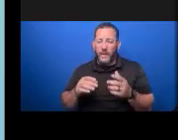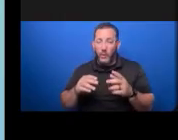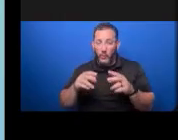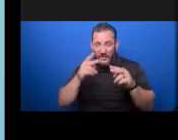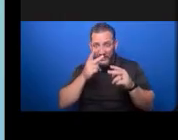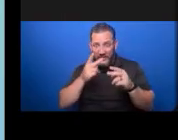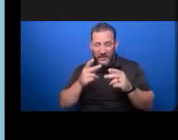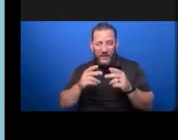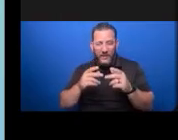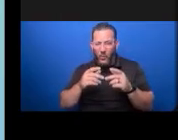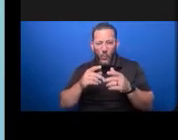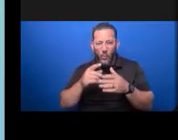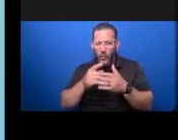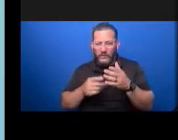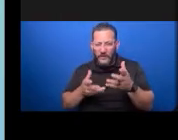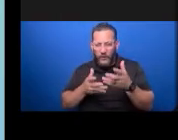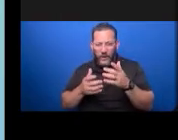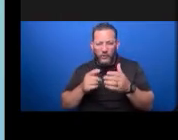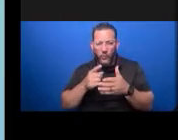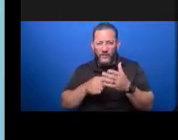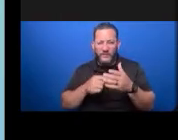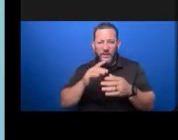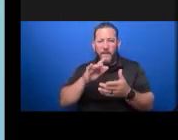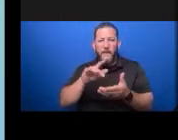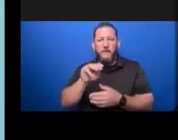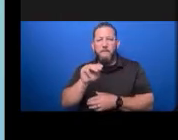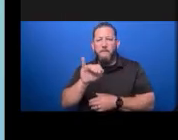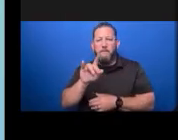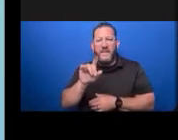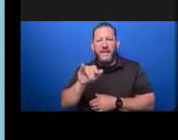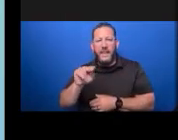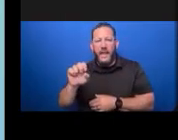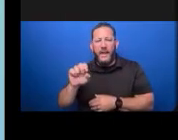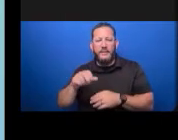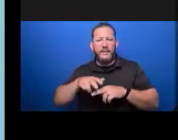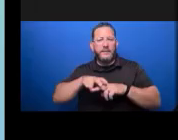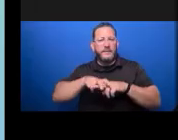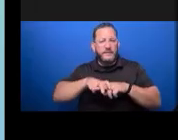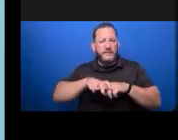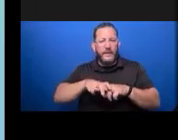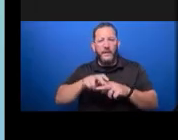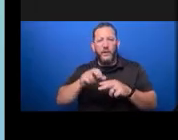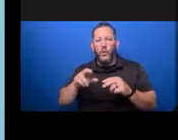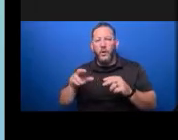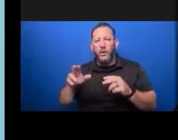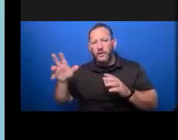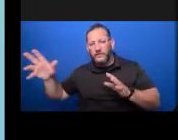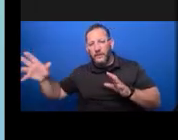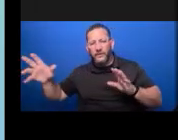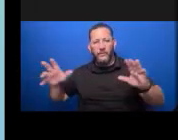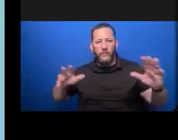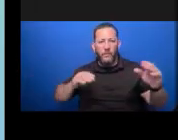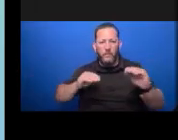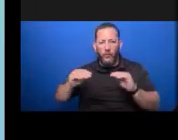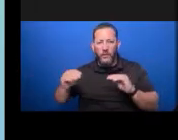like midline position, sitting, which is an and and their extensor movements in sitting. Looks at tachypnea and the work